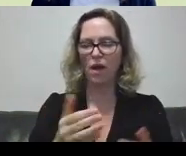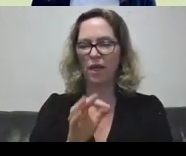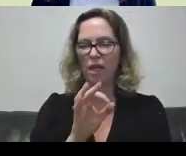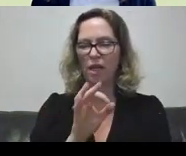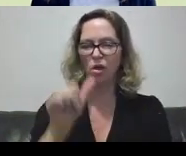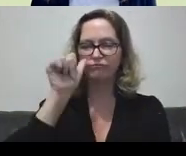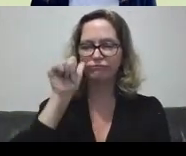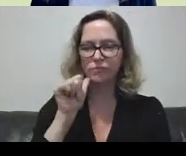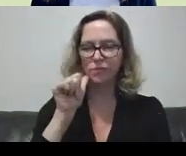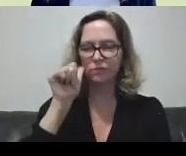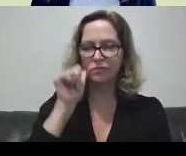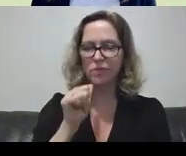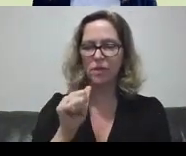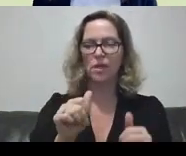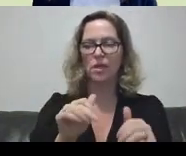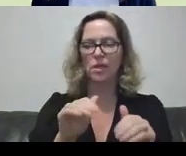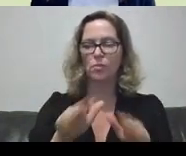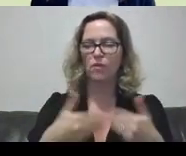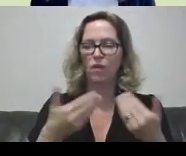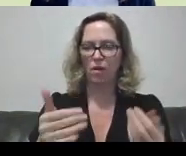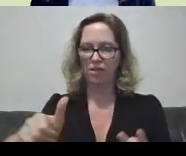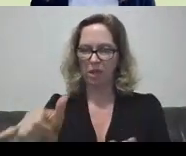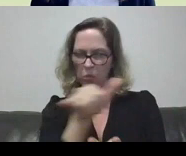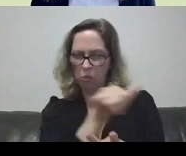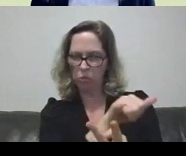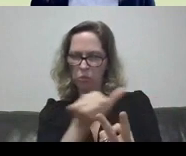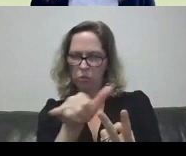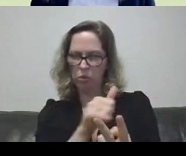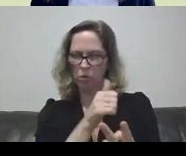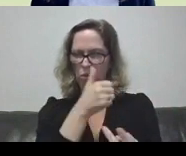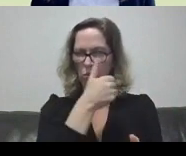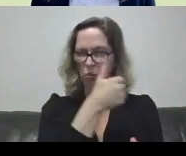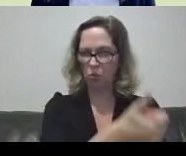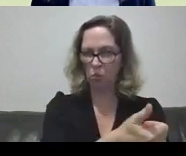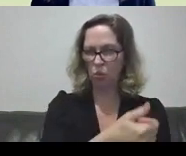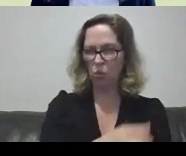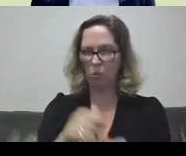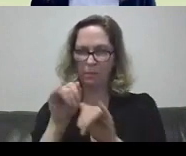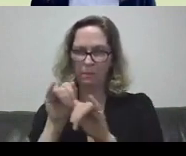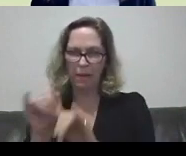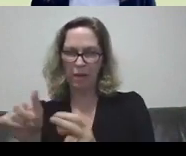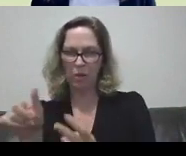out there so how do we know what on what ones are the good ones it can be